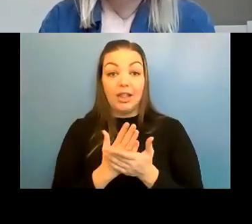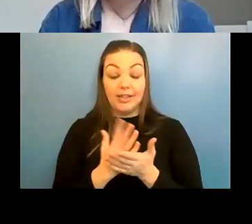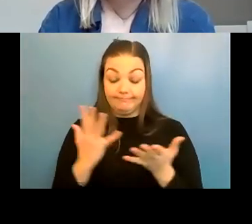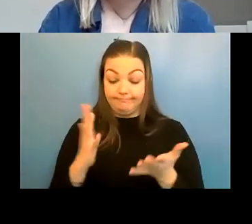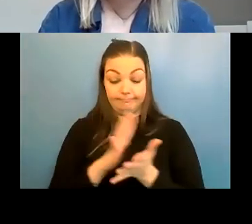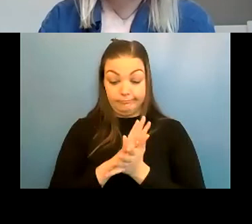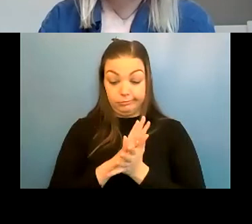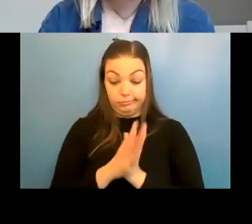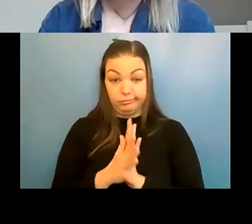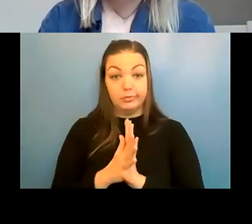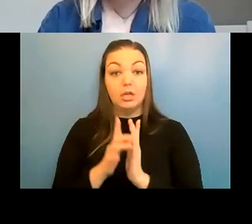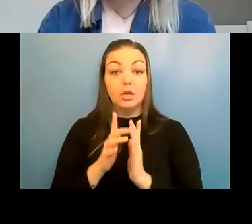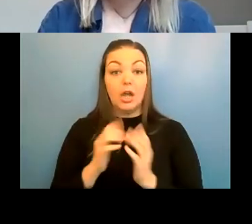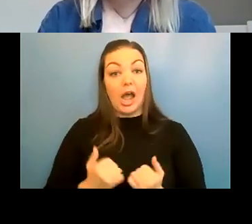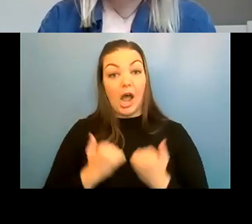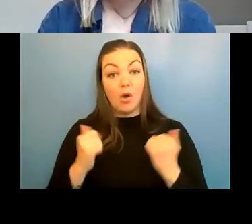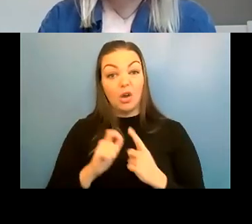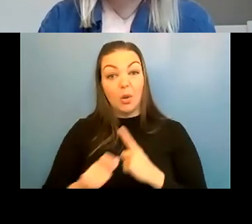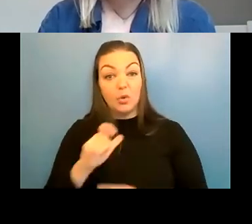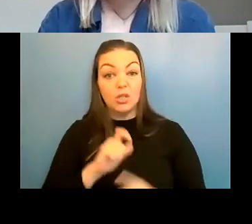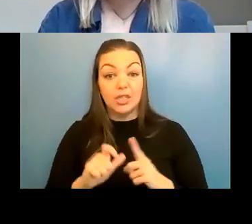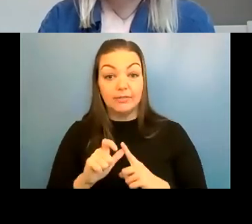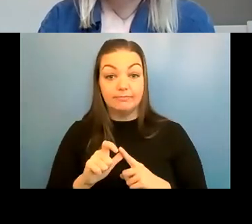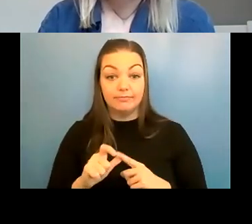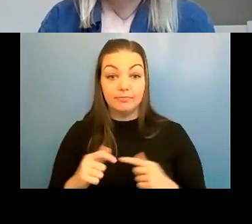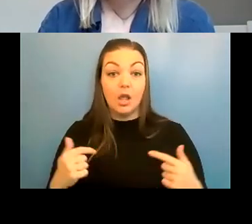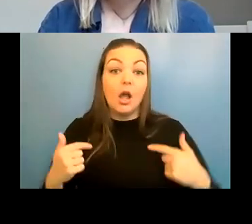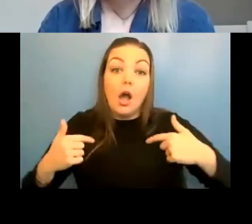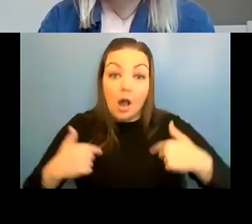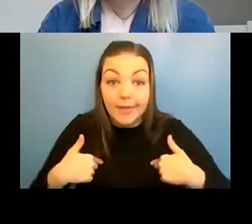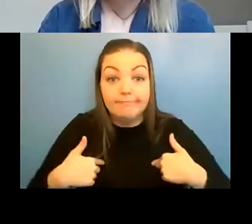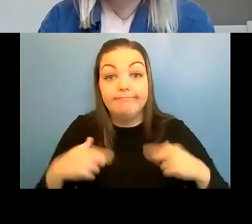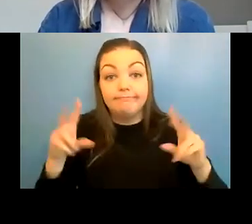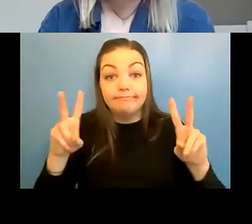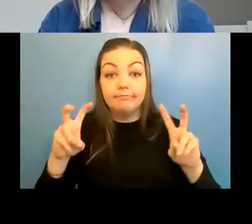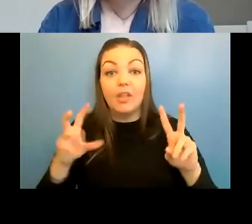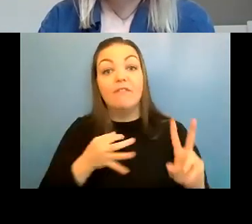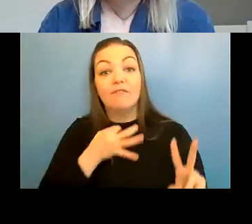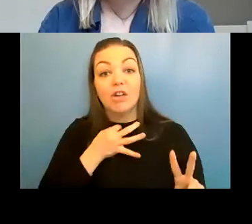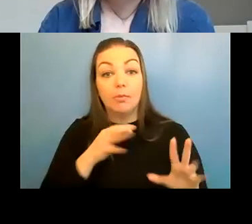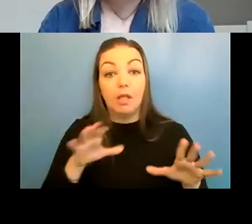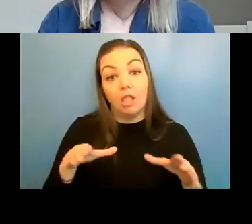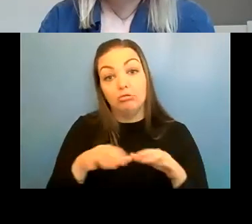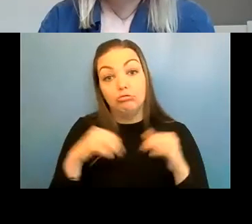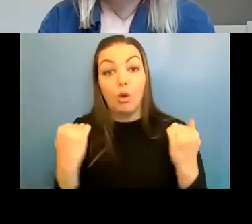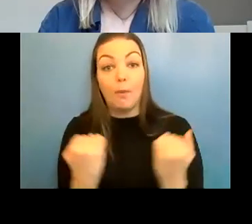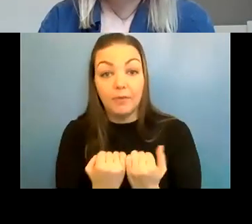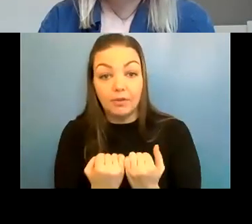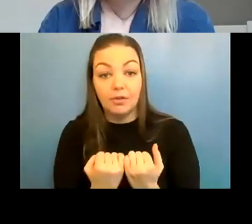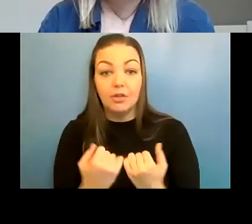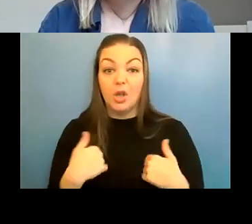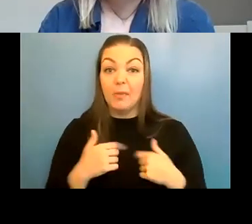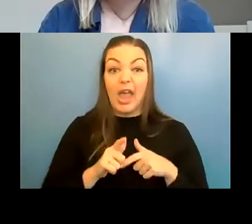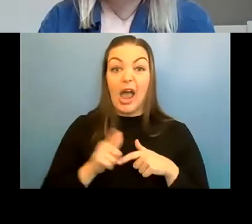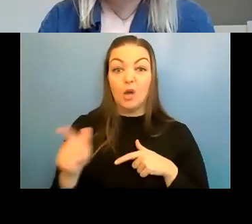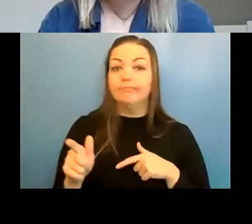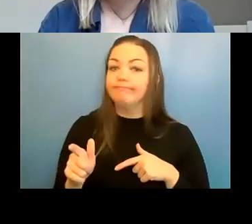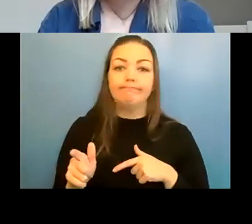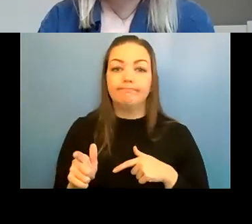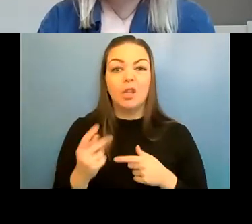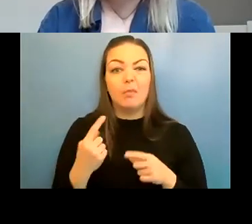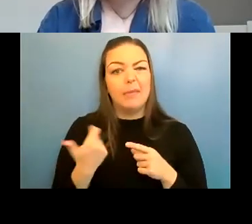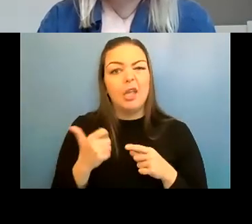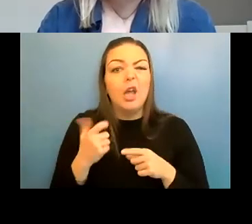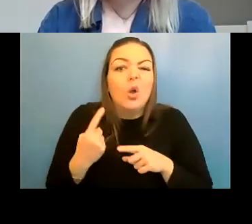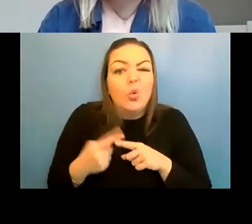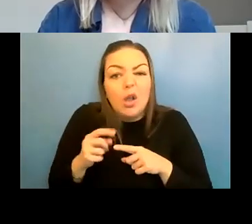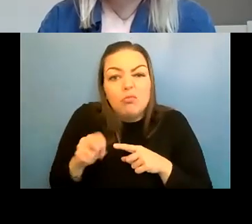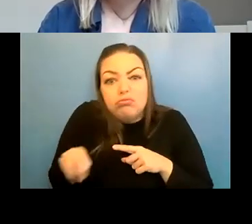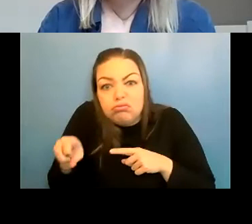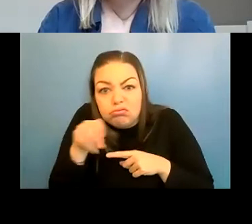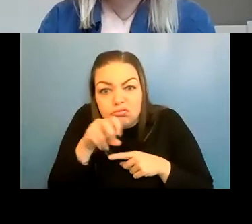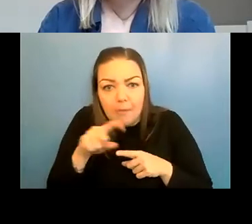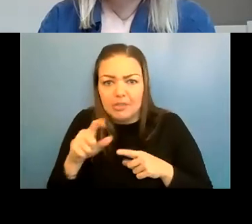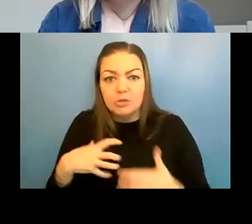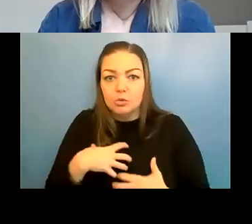who have died of COVID-19 have been disabled people. It is decimating our community. And as somebody who is in the clinically extremely vulnerable group,